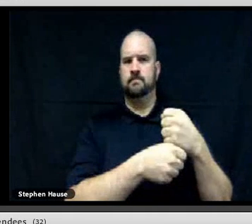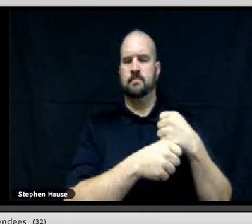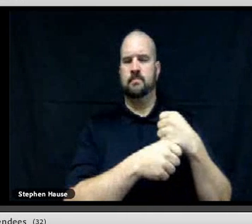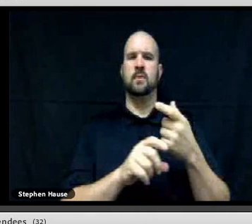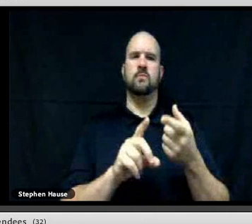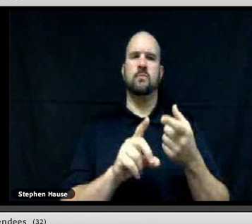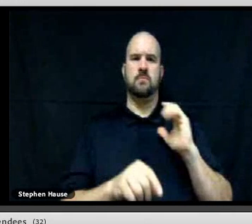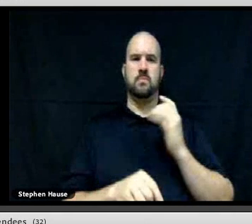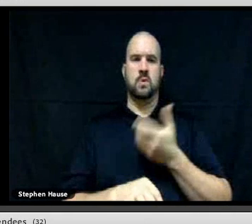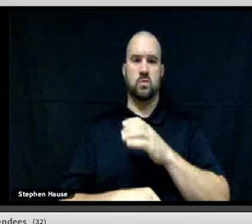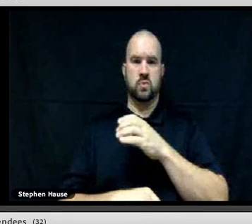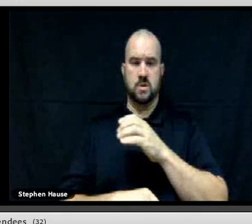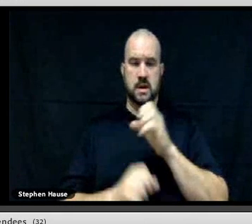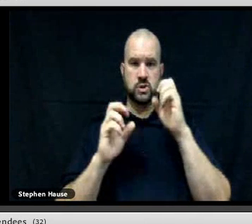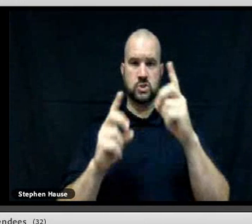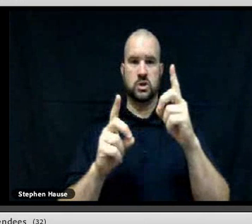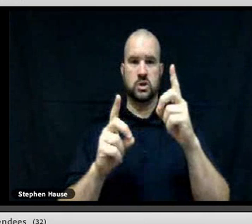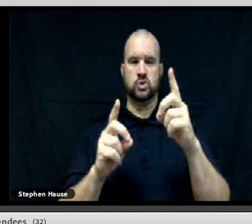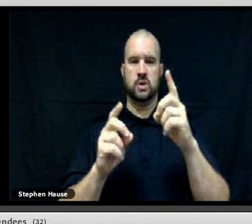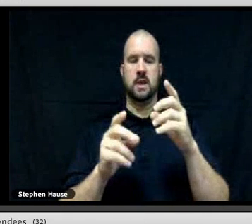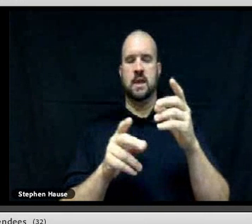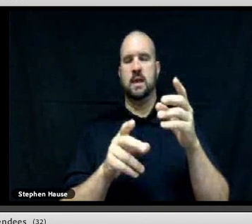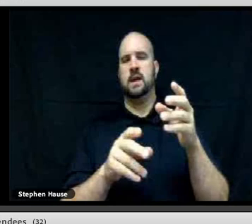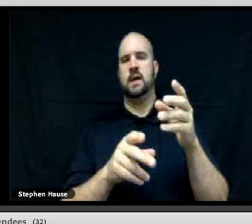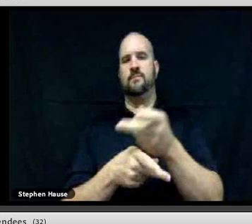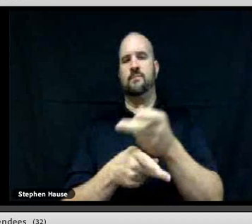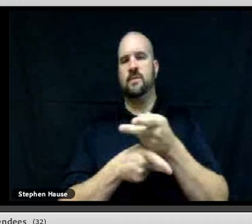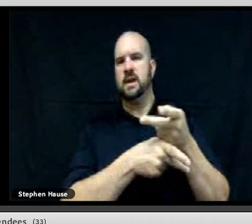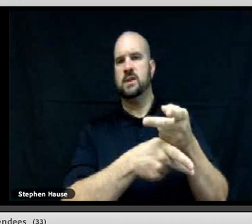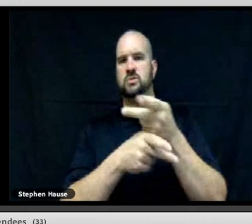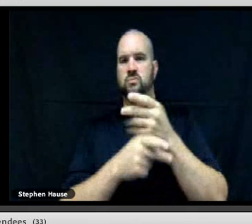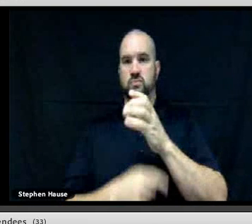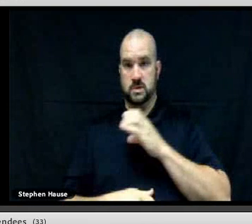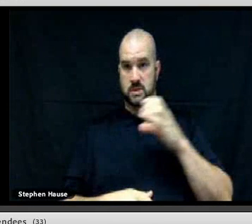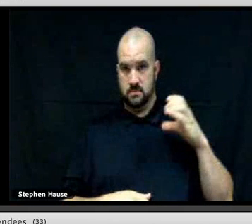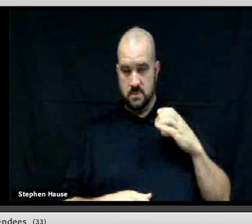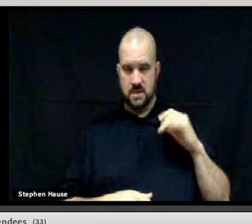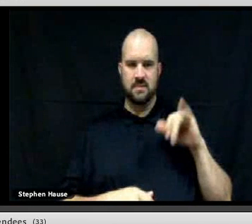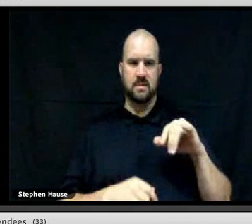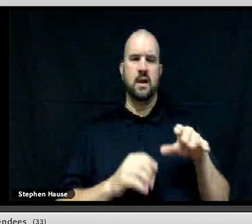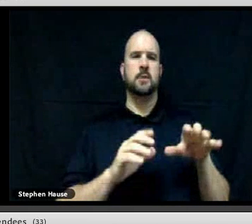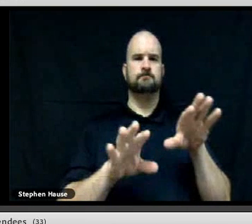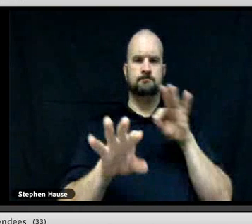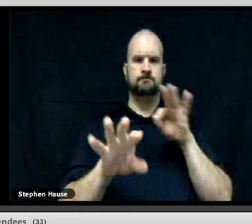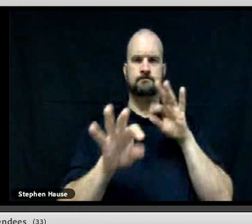And the Education Advisory Committee, uh, is selected from a pool of applicants.